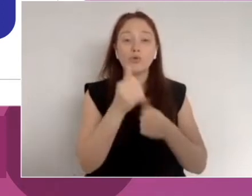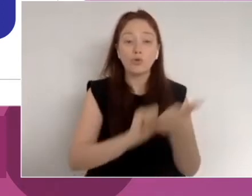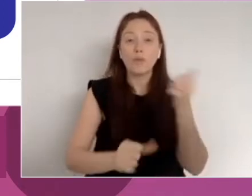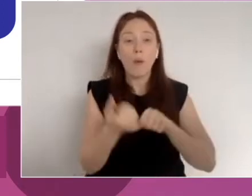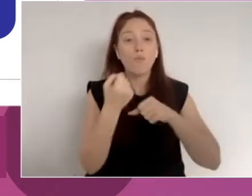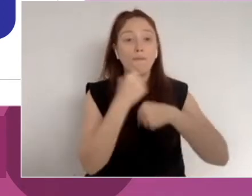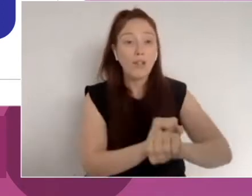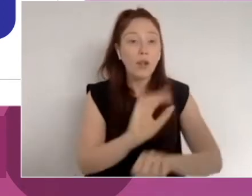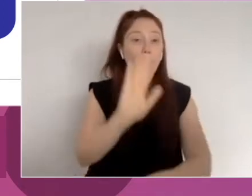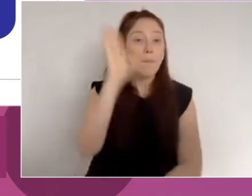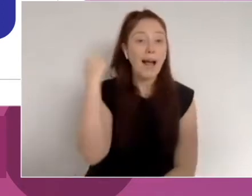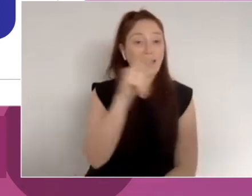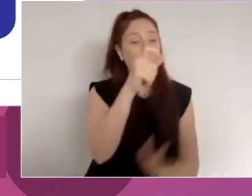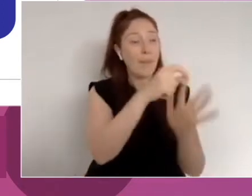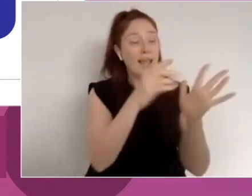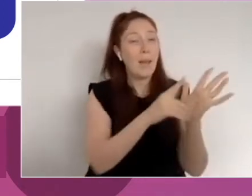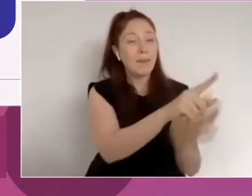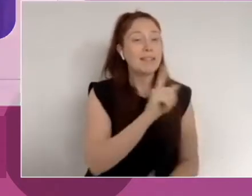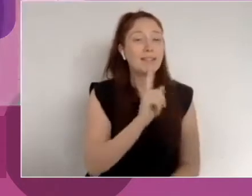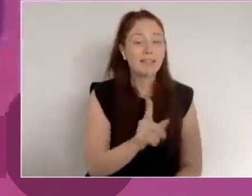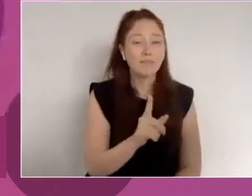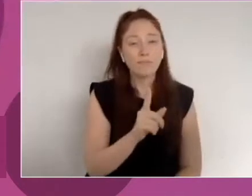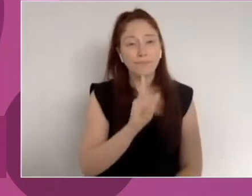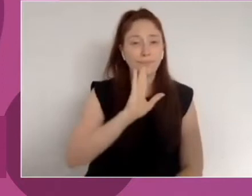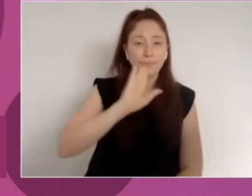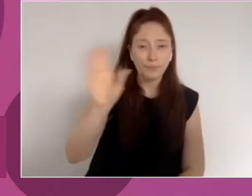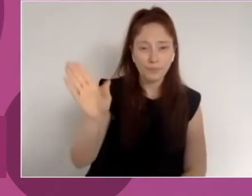And he said, "I think what you're talking about is a whole of governments"